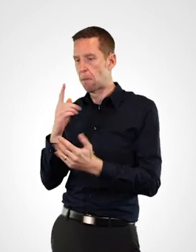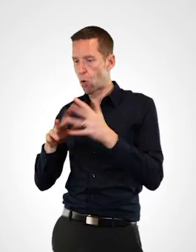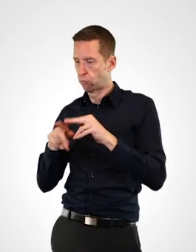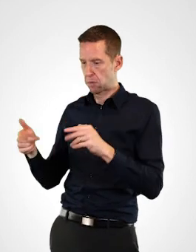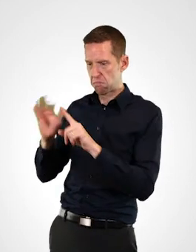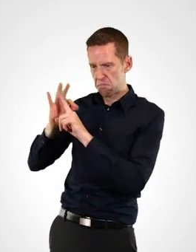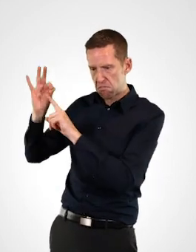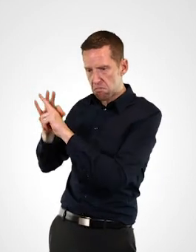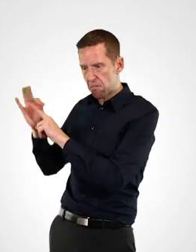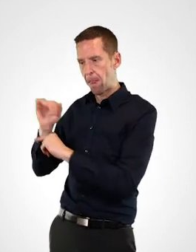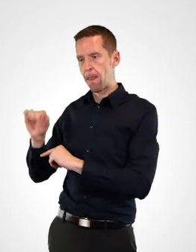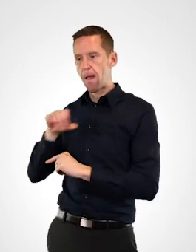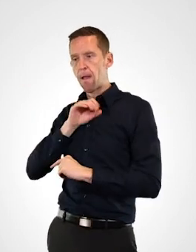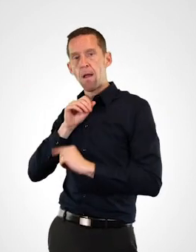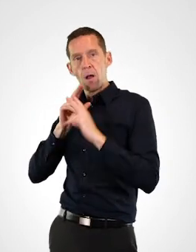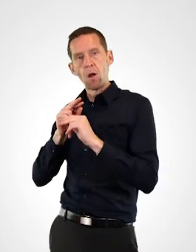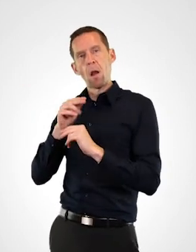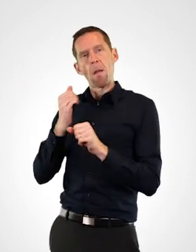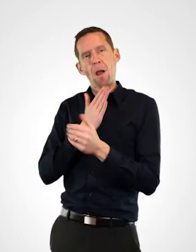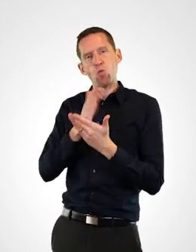in the child's vocalisation, so you're always helping them